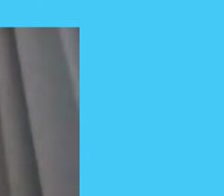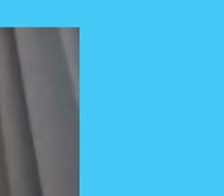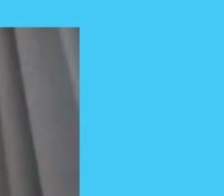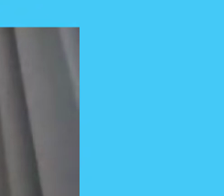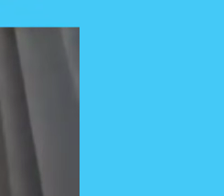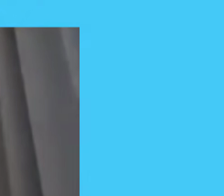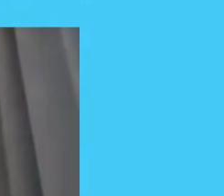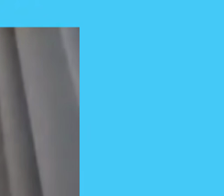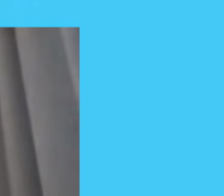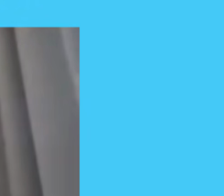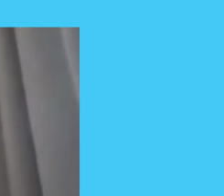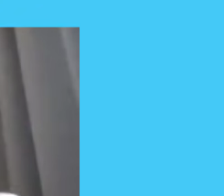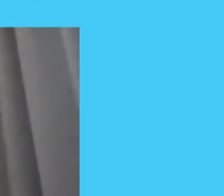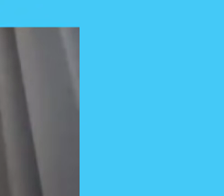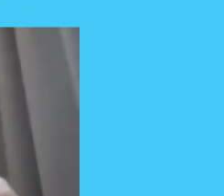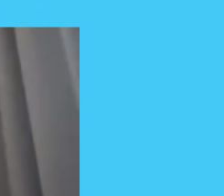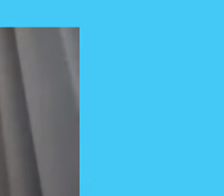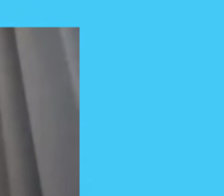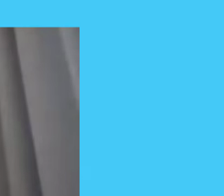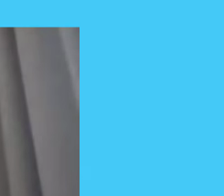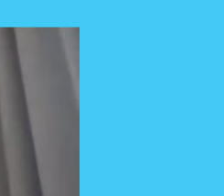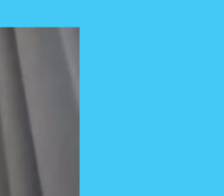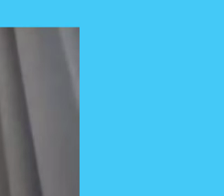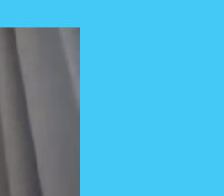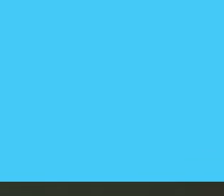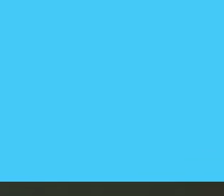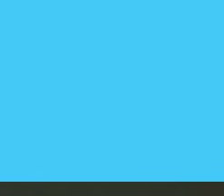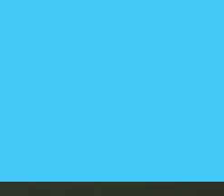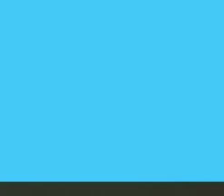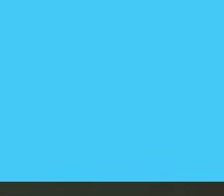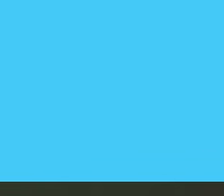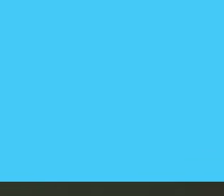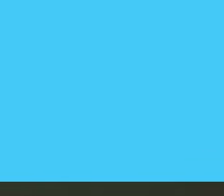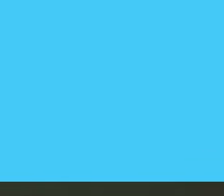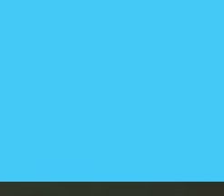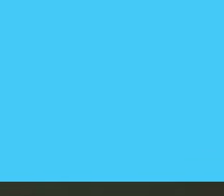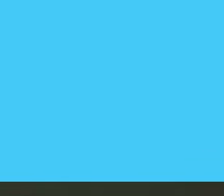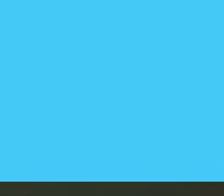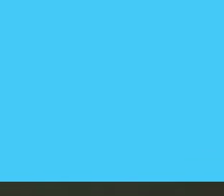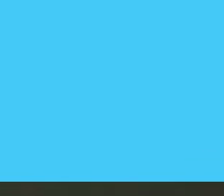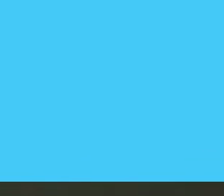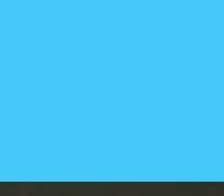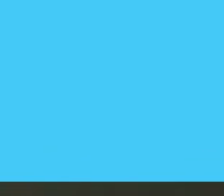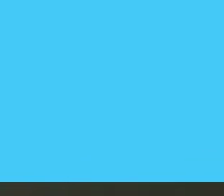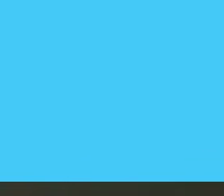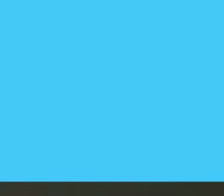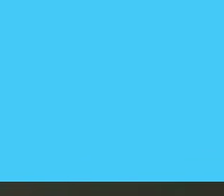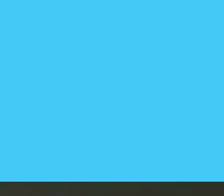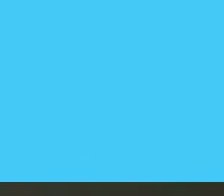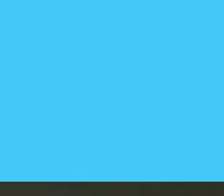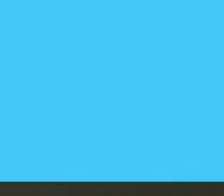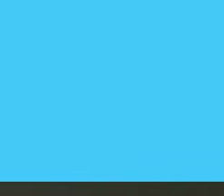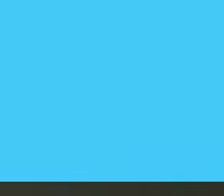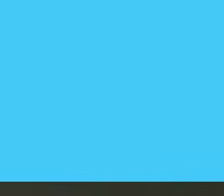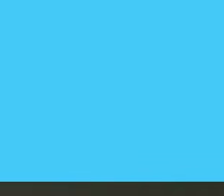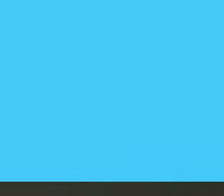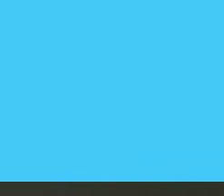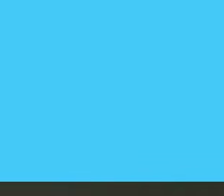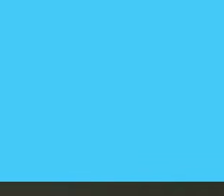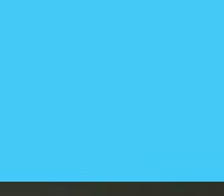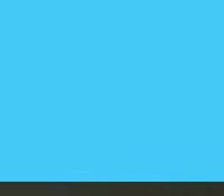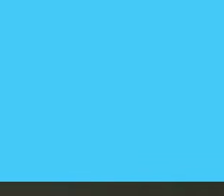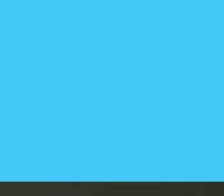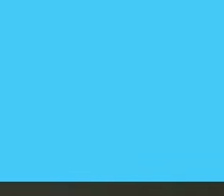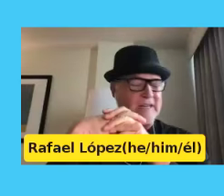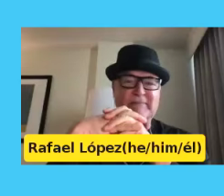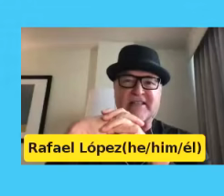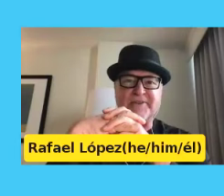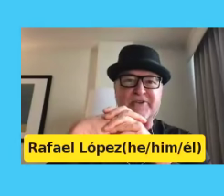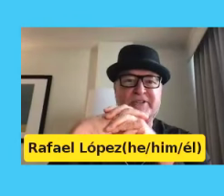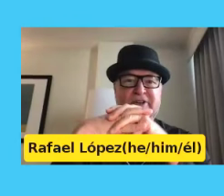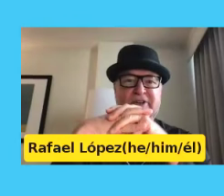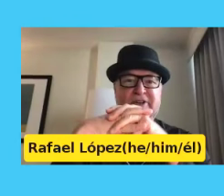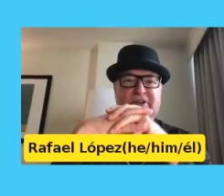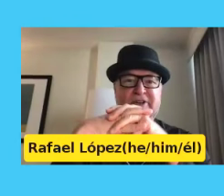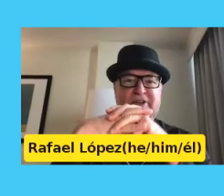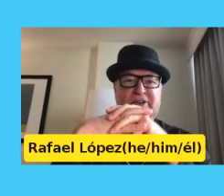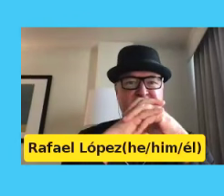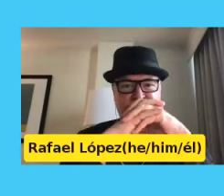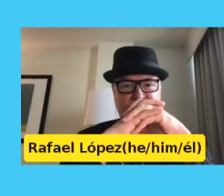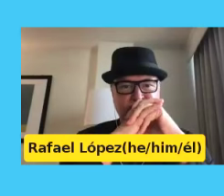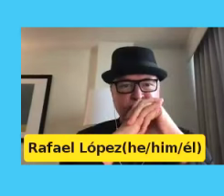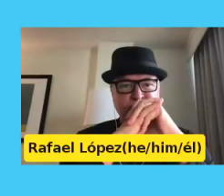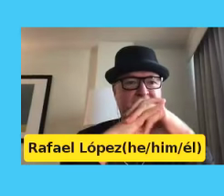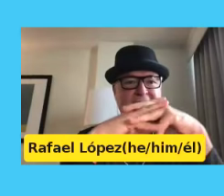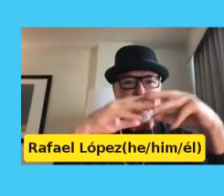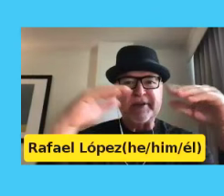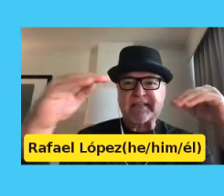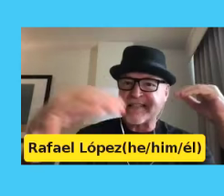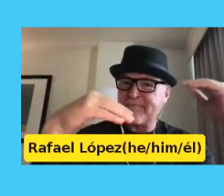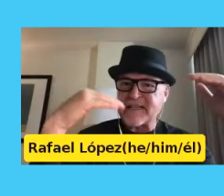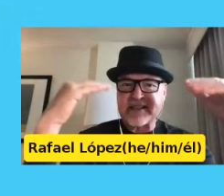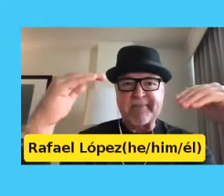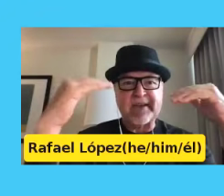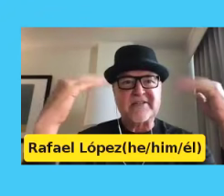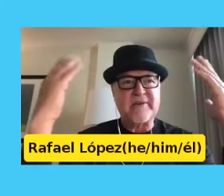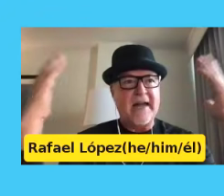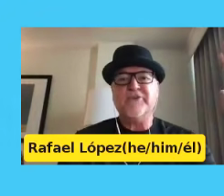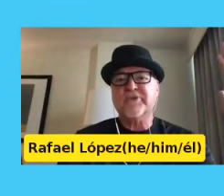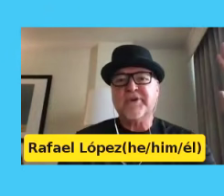Rafael Lopez: . Thank you so much everyone. Thank you Maureen, that was really interesting. It was fascinating to hear about this. I have a lot of questions, because many of the things I saw were painted on canvas, I wonder if those were finished pieces or eventually